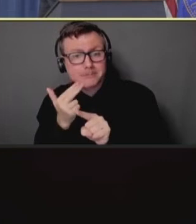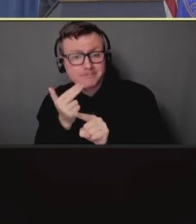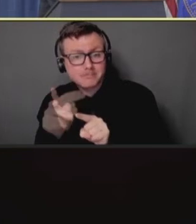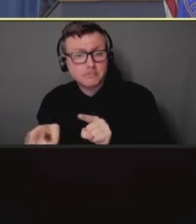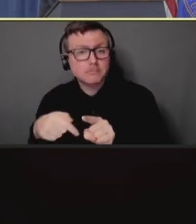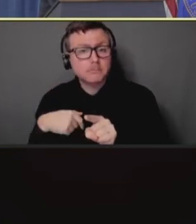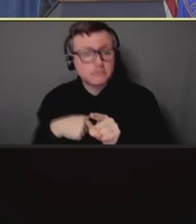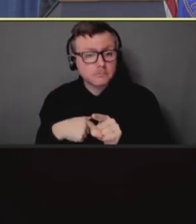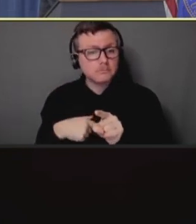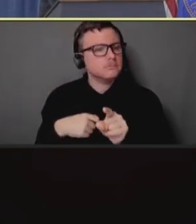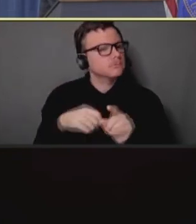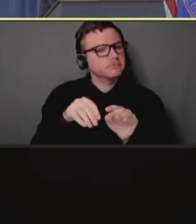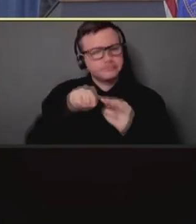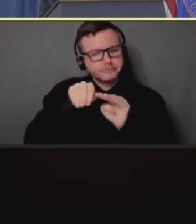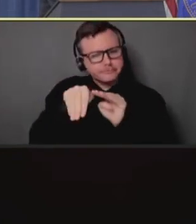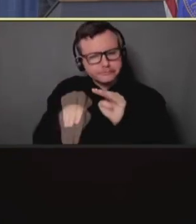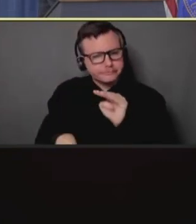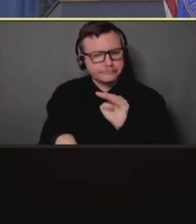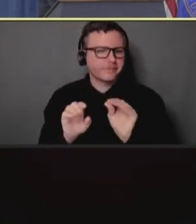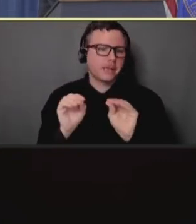Continued down at the same rate and nothing magical.